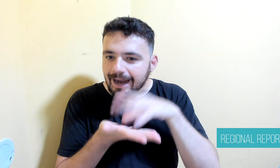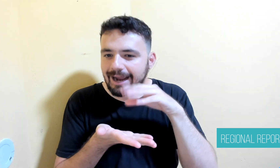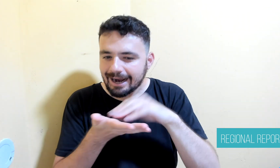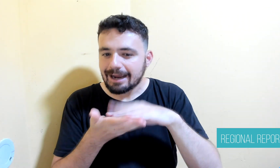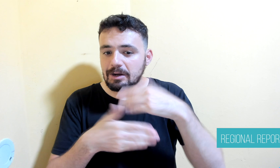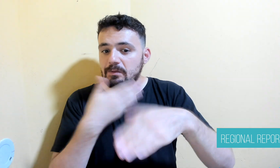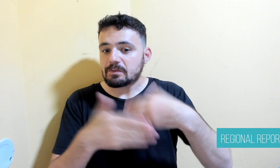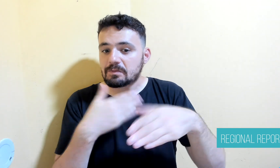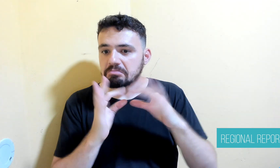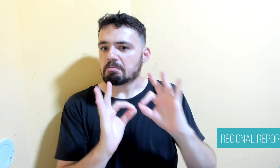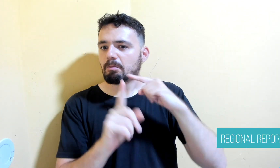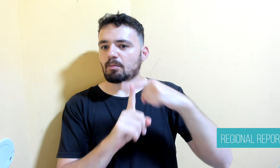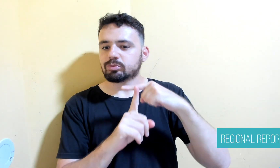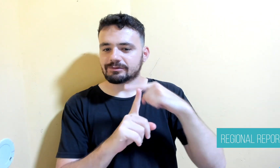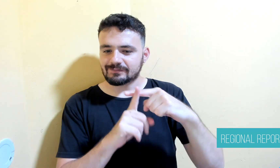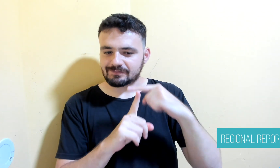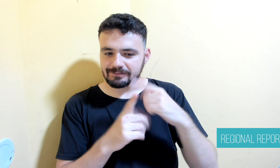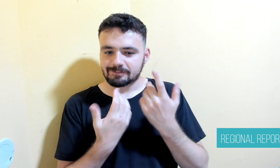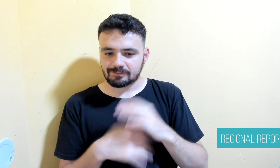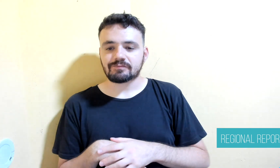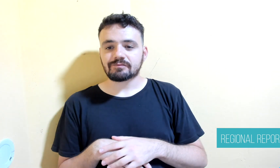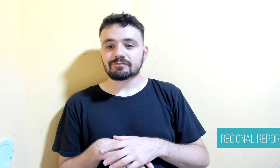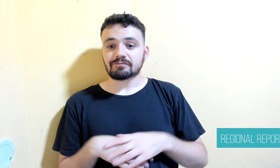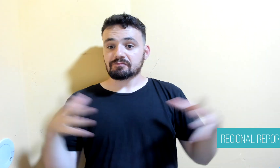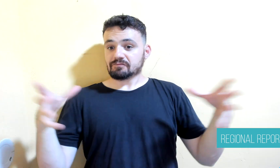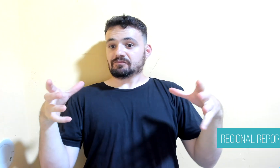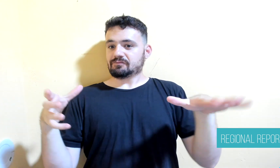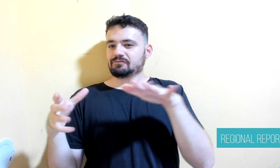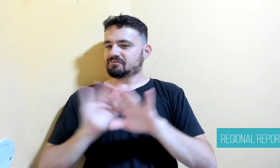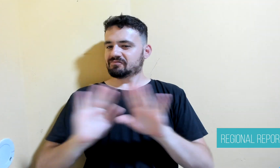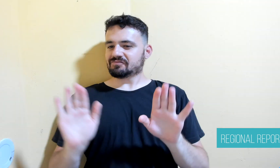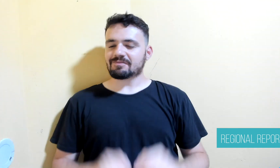in charge of Dr. Patricia Pozo Fachin, who chairs this organization.